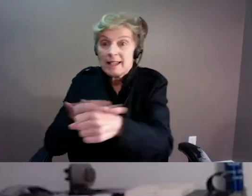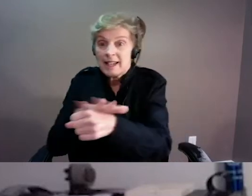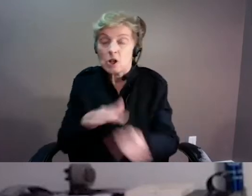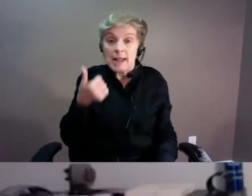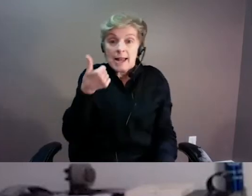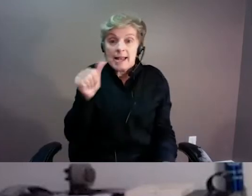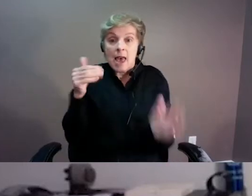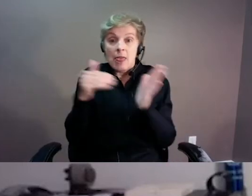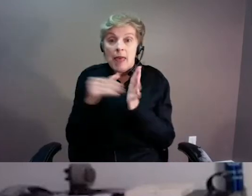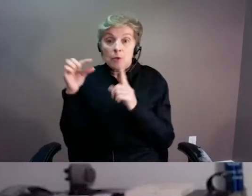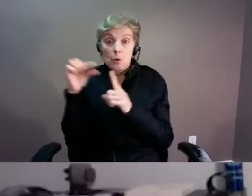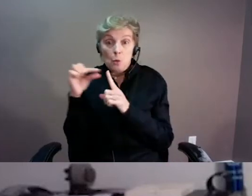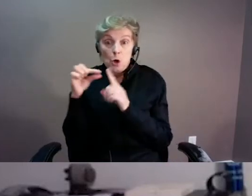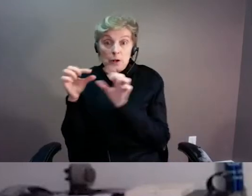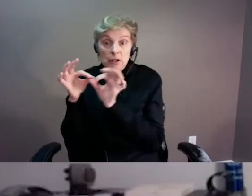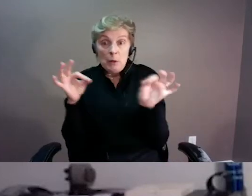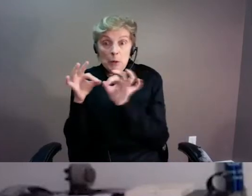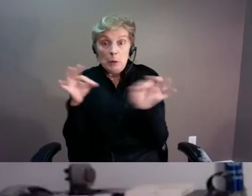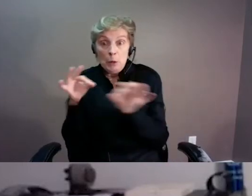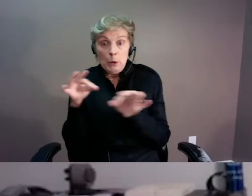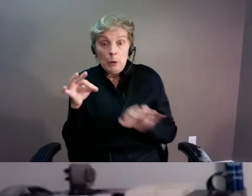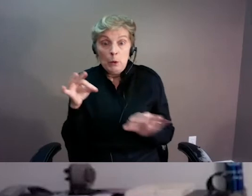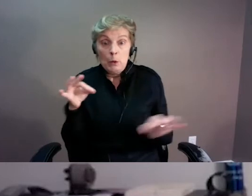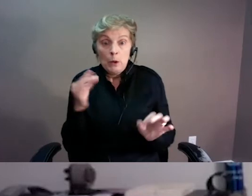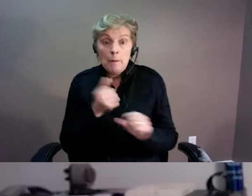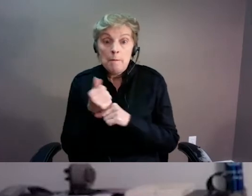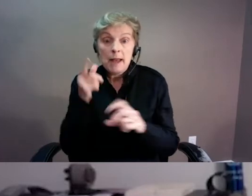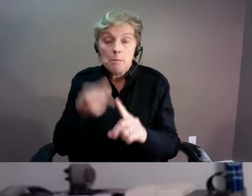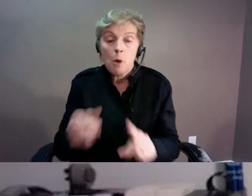So, it's a very high-level piece. I think you would say.